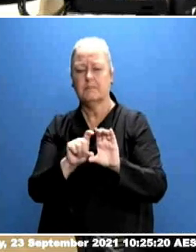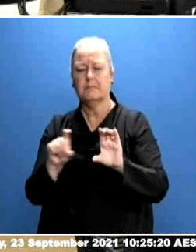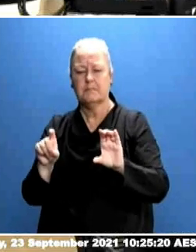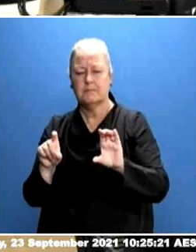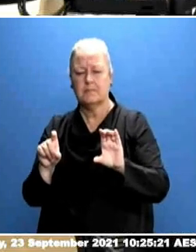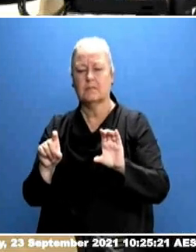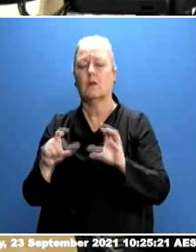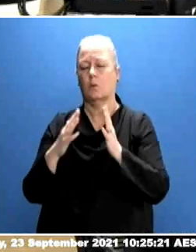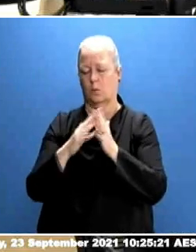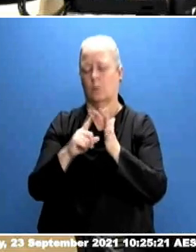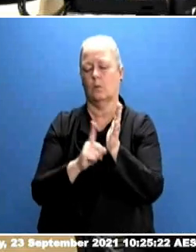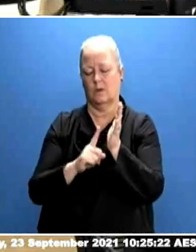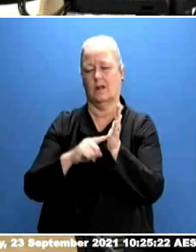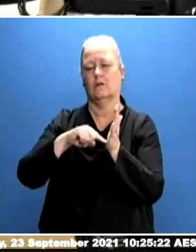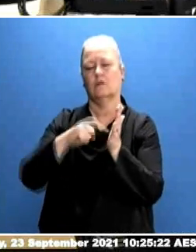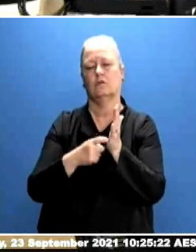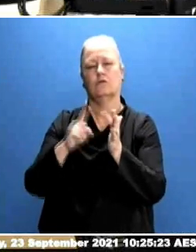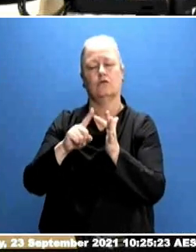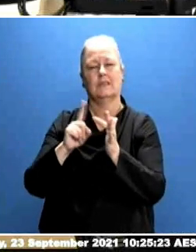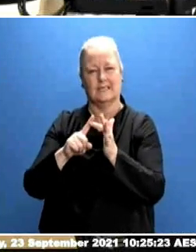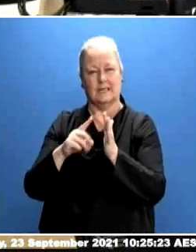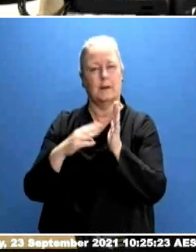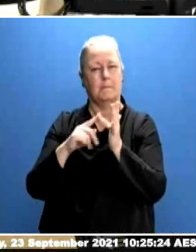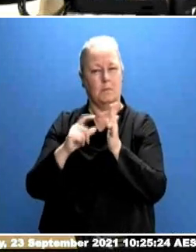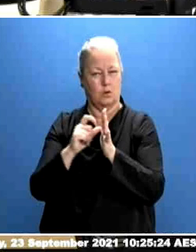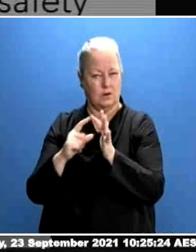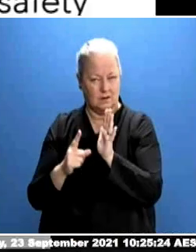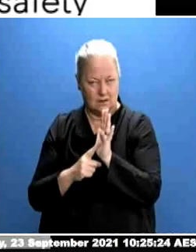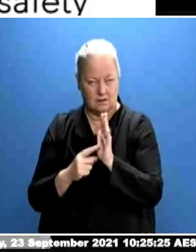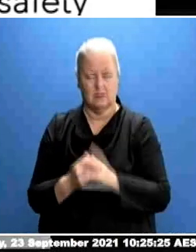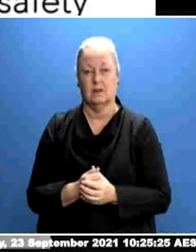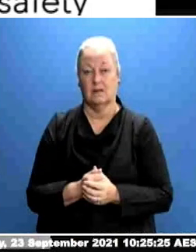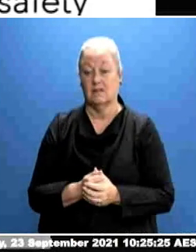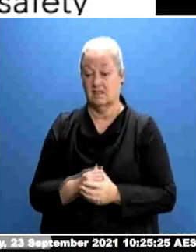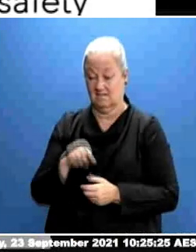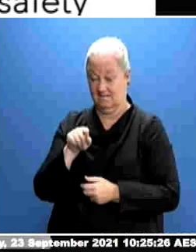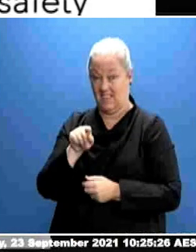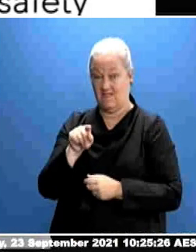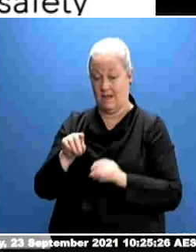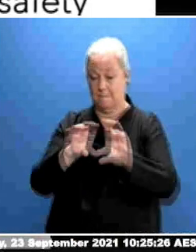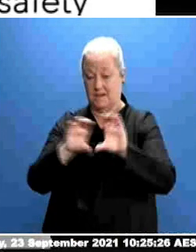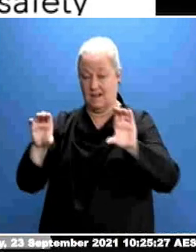and then going to the end of that paragraph on the first column,